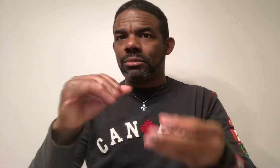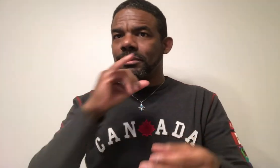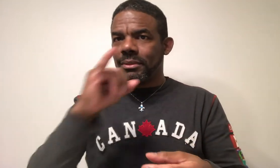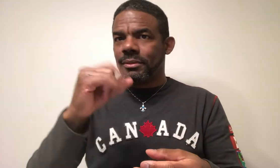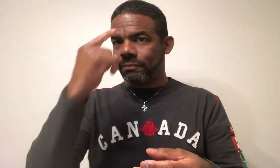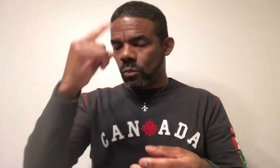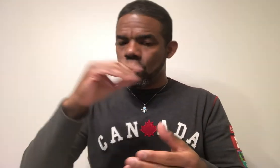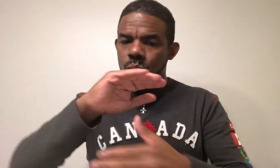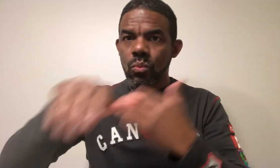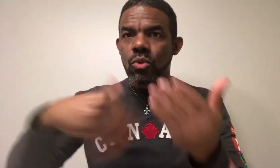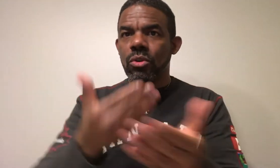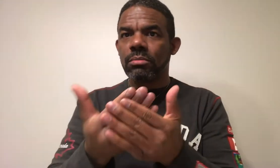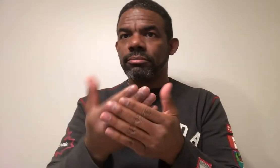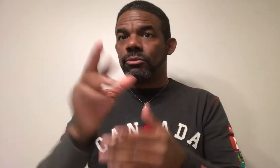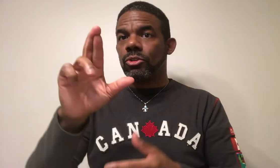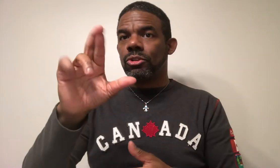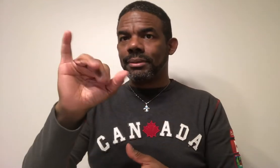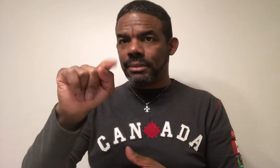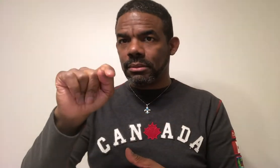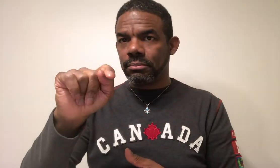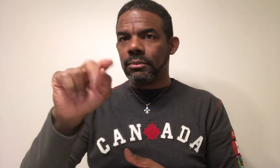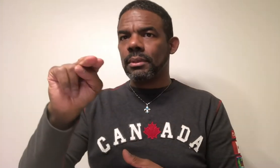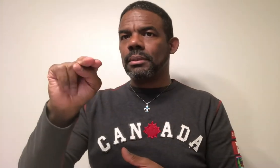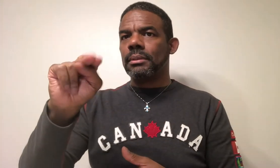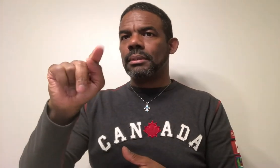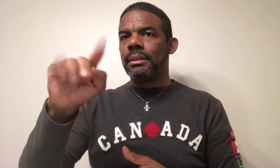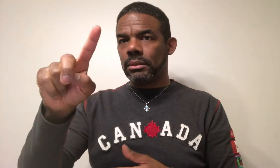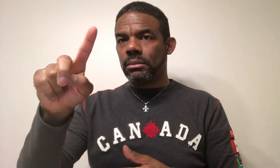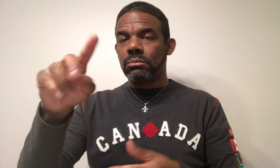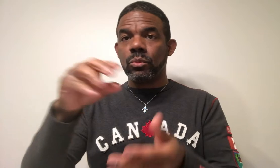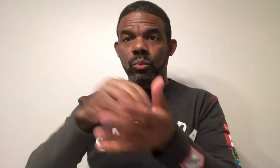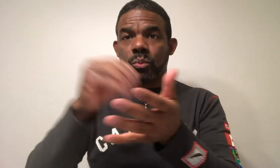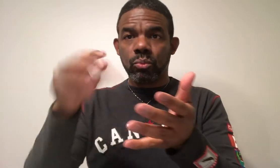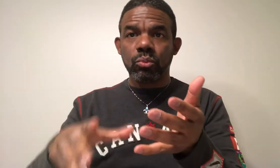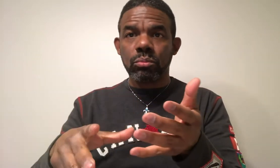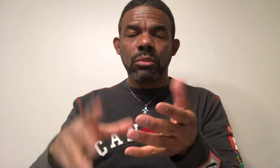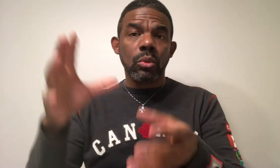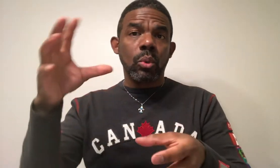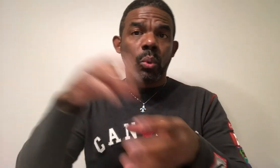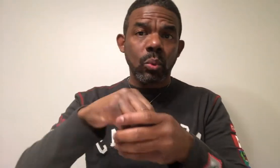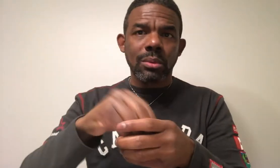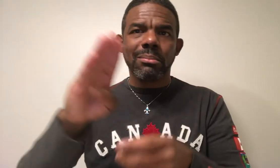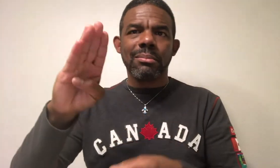This message is for all RIT/NTID students,